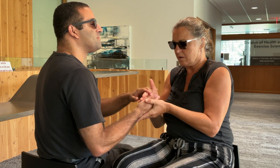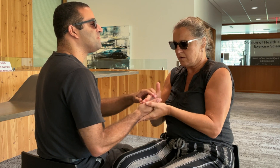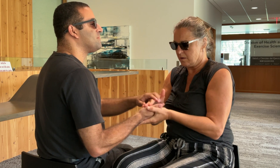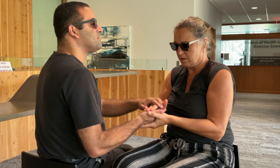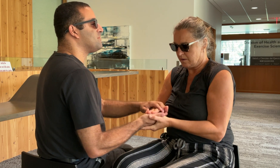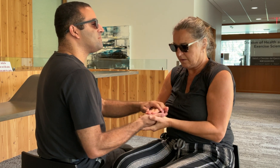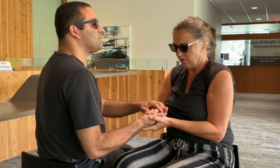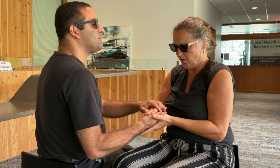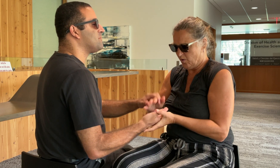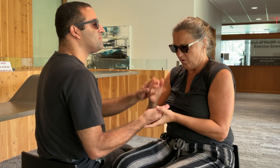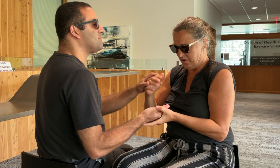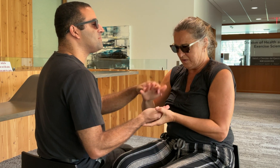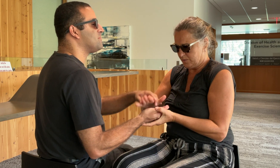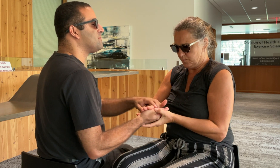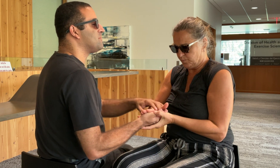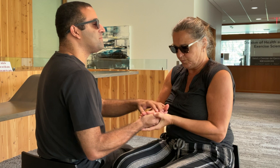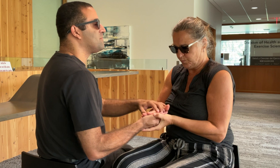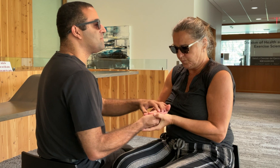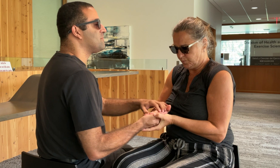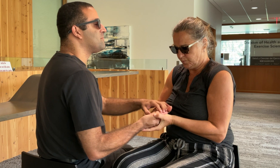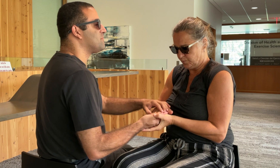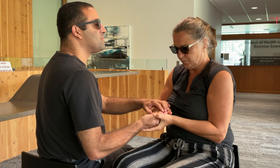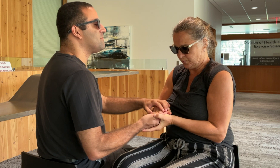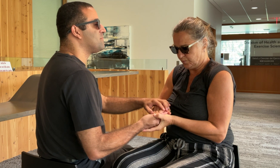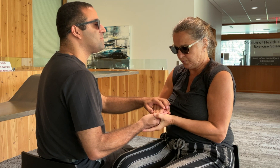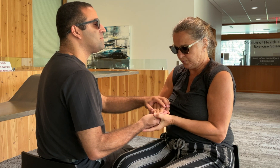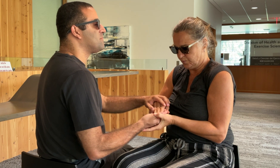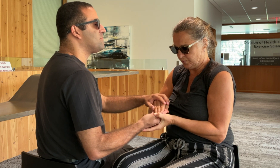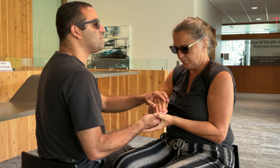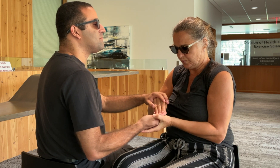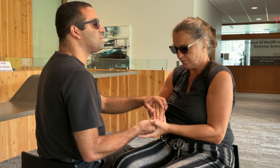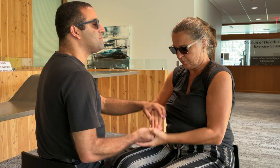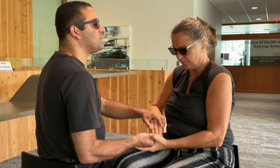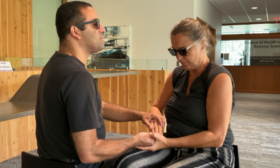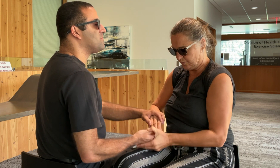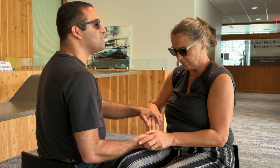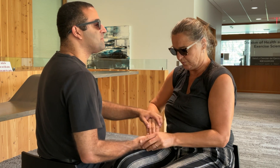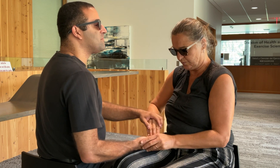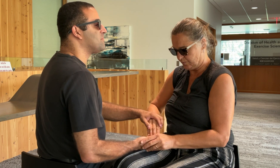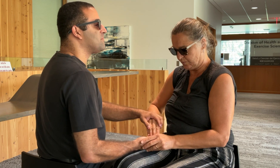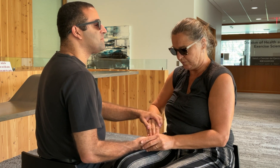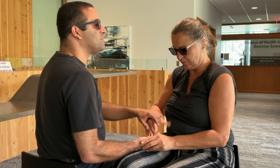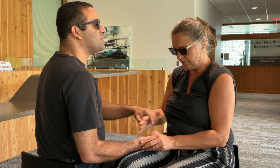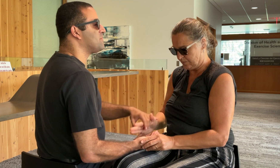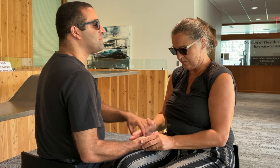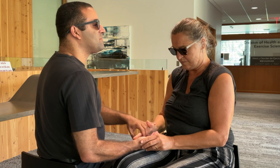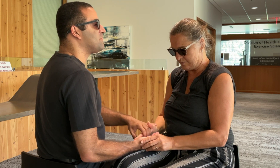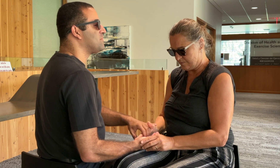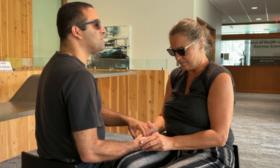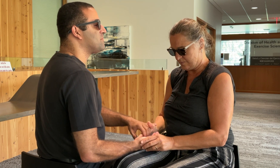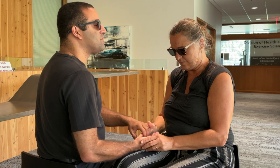that indicates a smooth, clean interior. This is the result after the birds snatched up their snack.